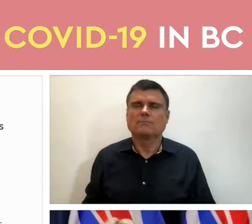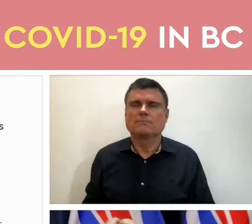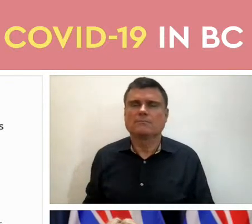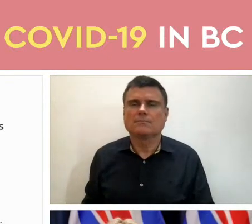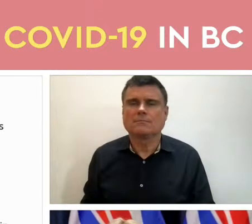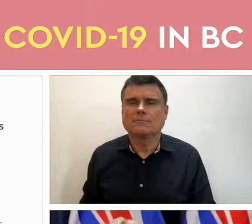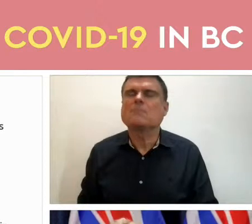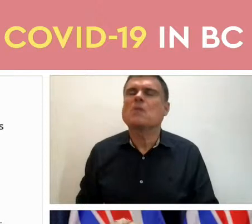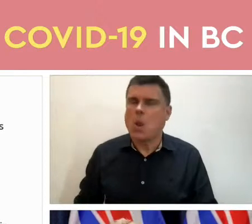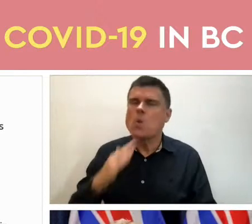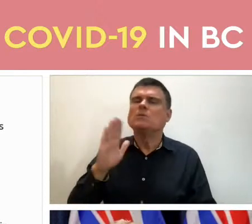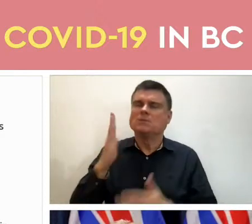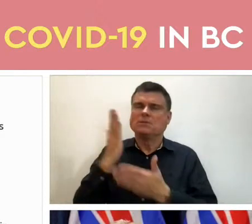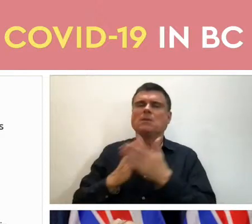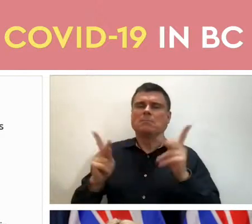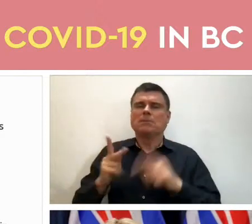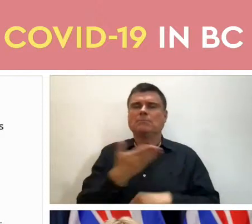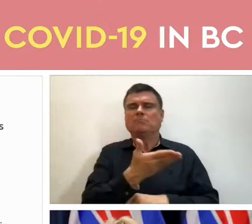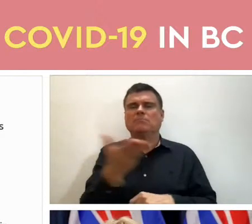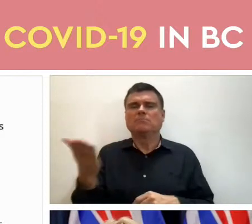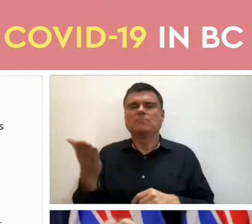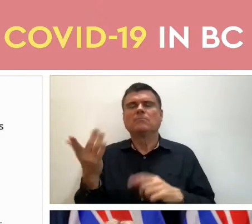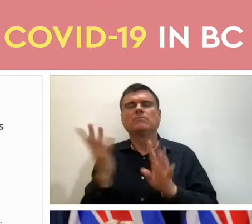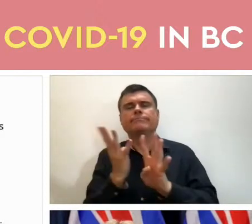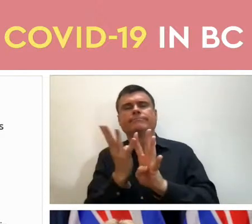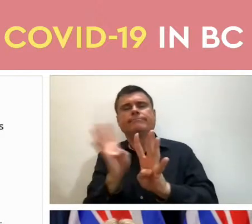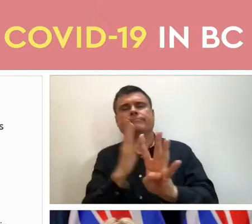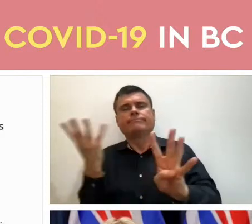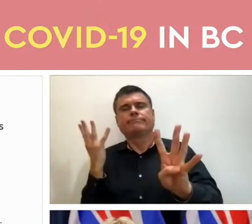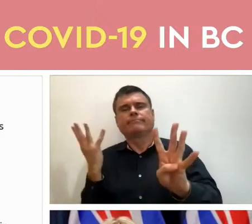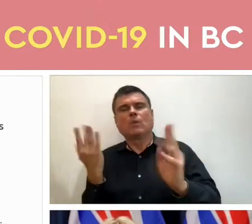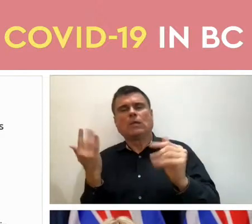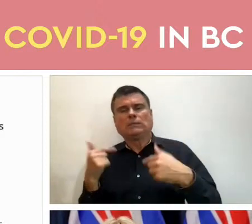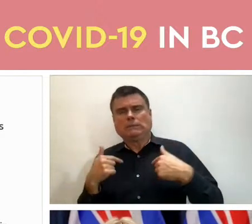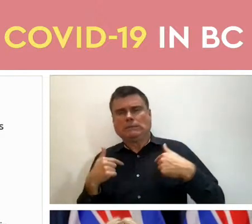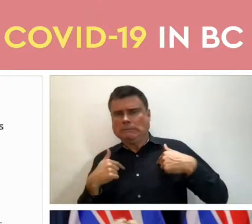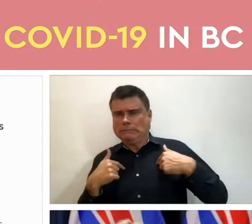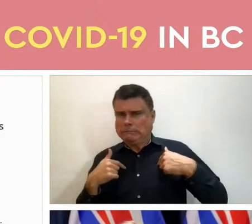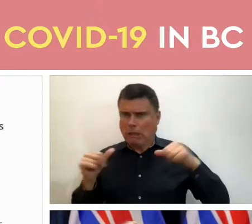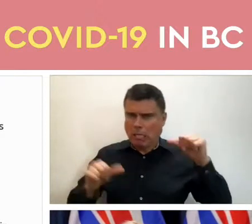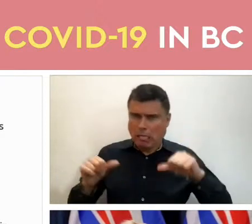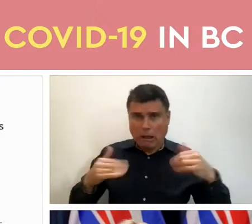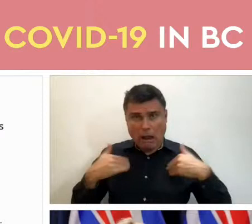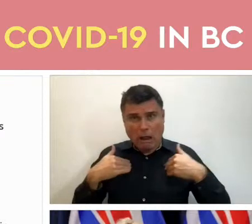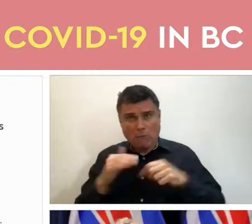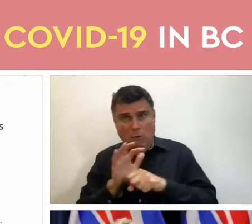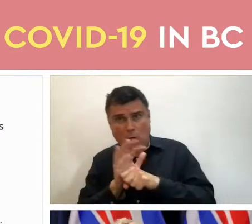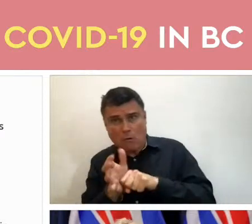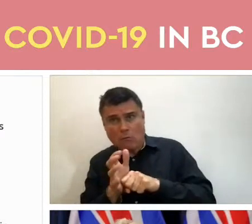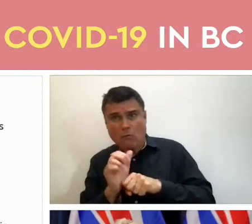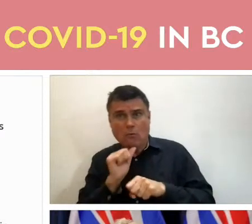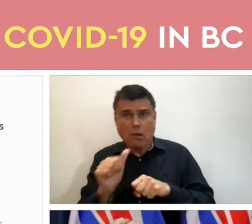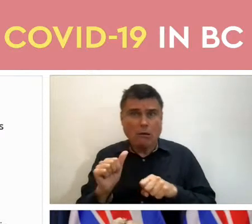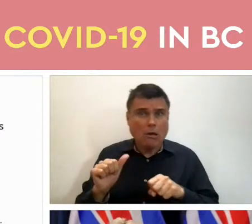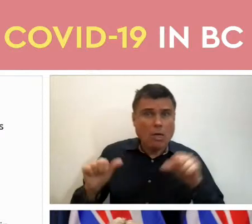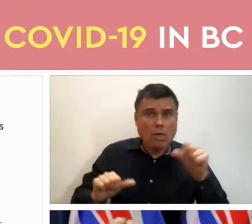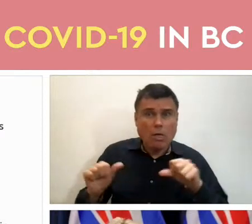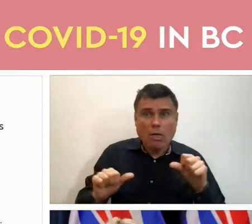whether they have COVID right now and that is not where these rapid tests are helpful and it